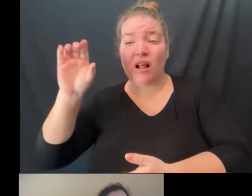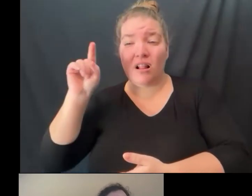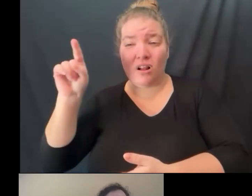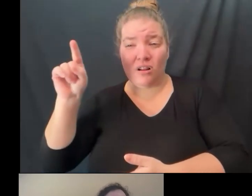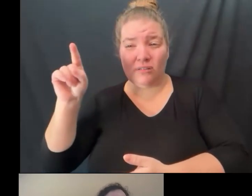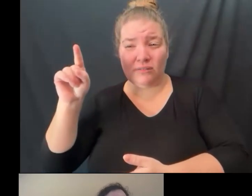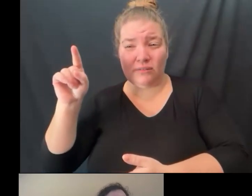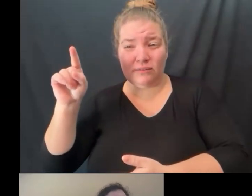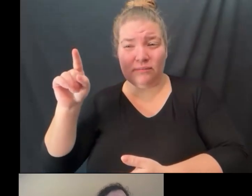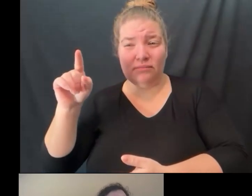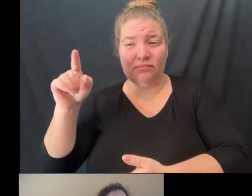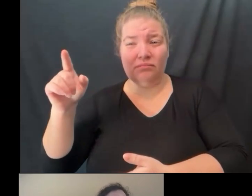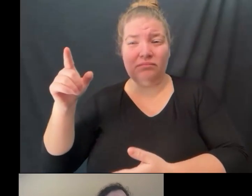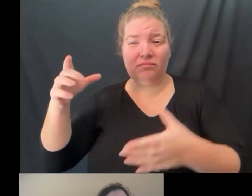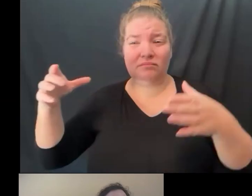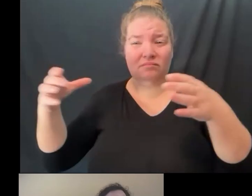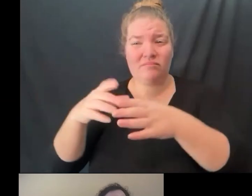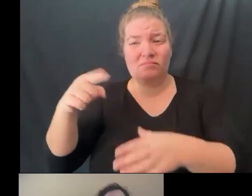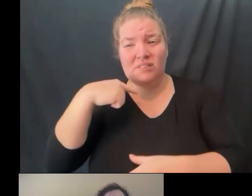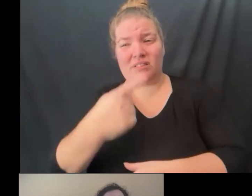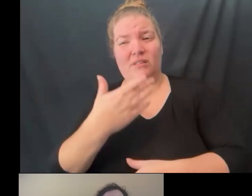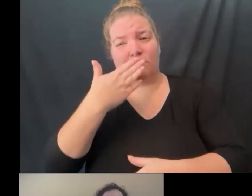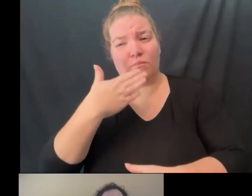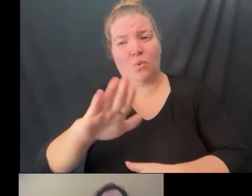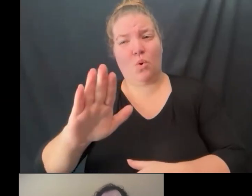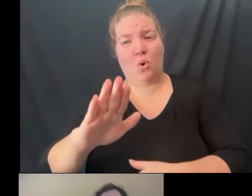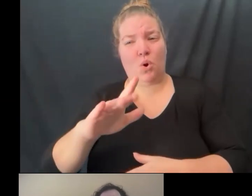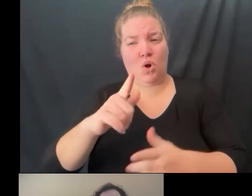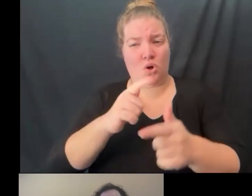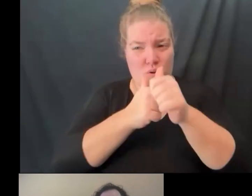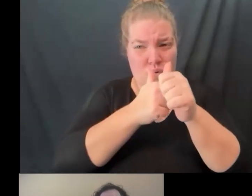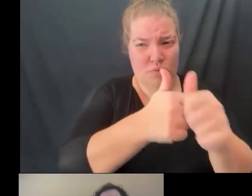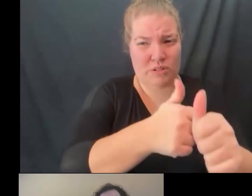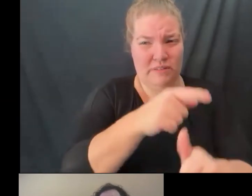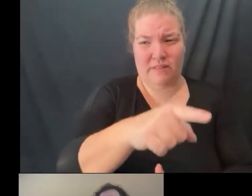actually made it a best practice to follow WCAG 2.1